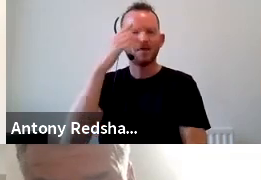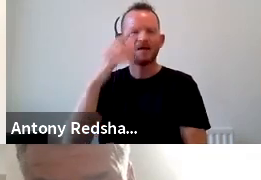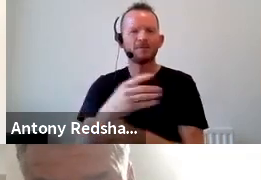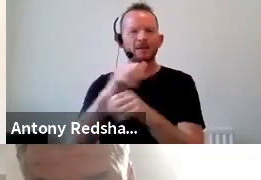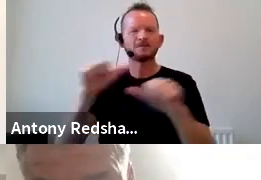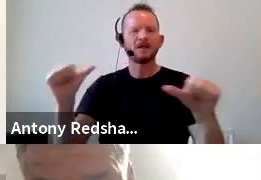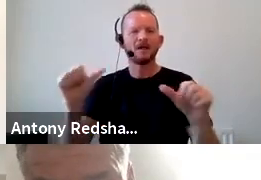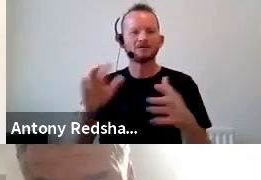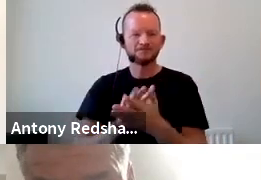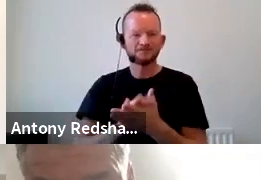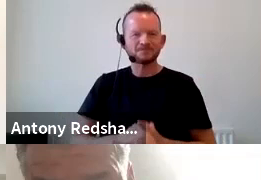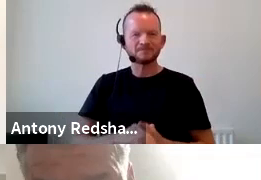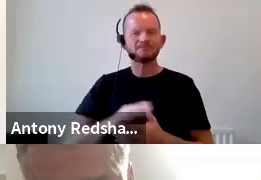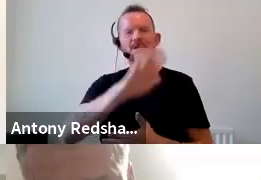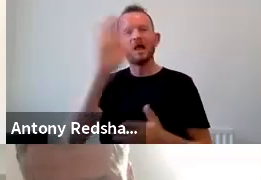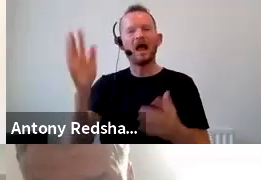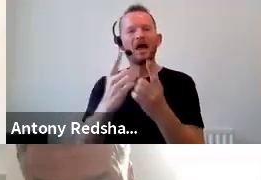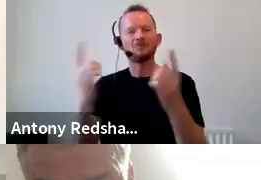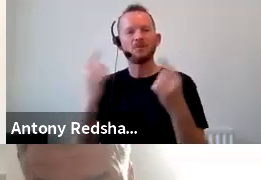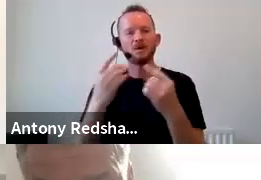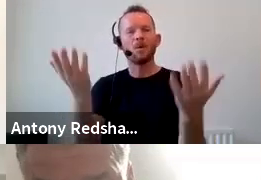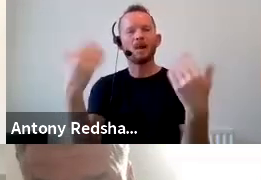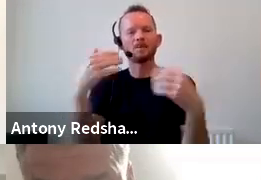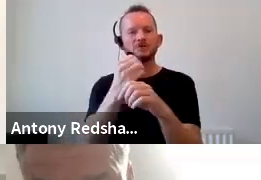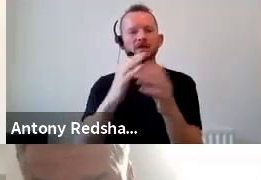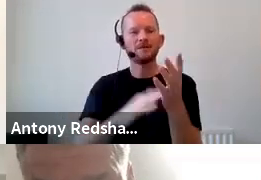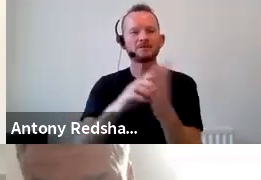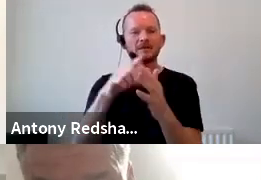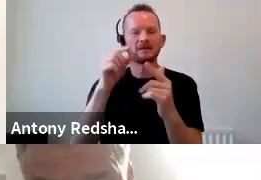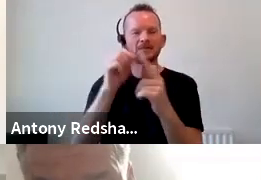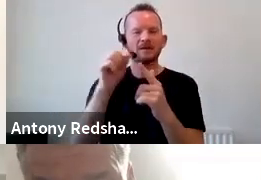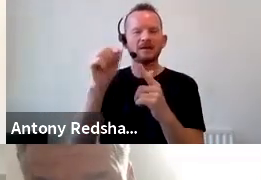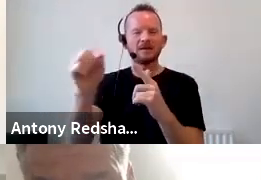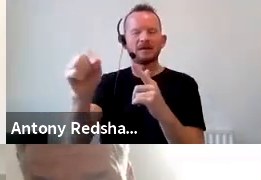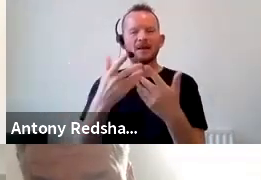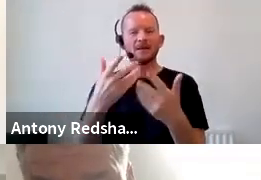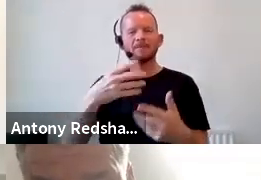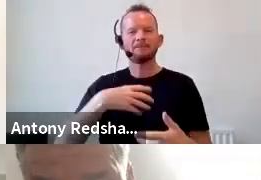And I hi everyone welcome to gm cdp's Greater Manchester may or Augustine's.